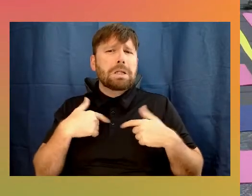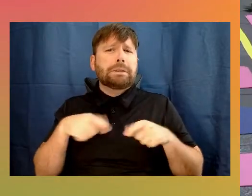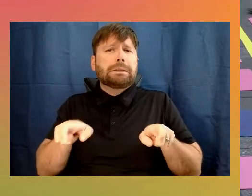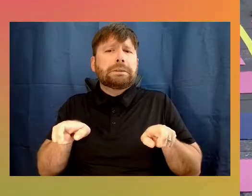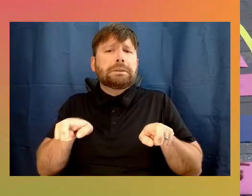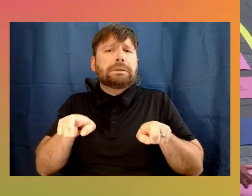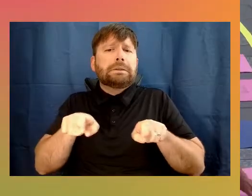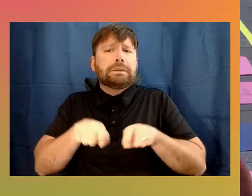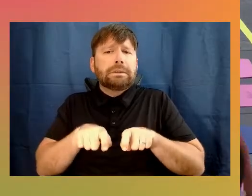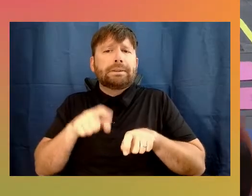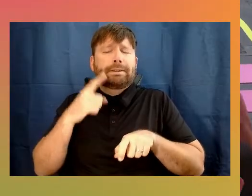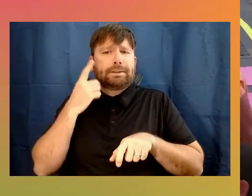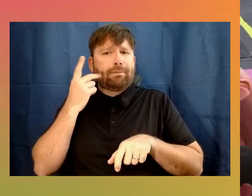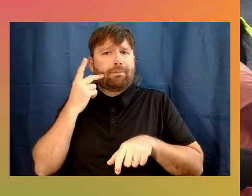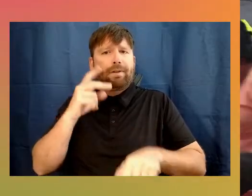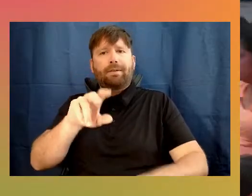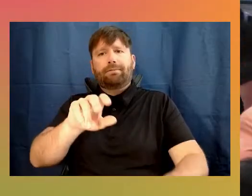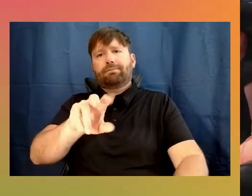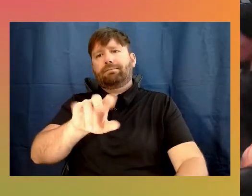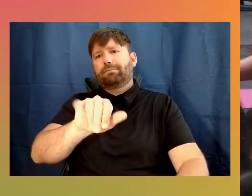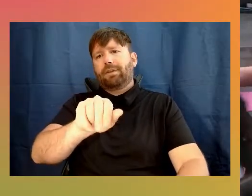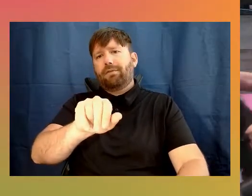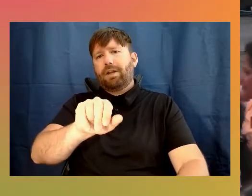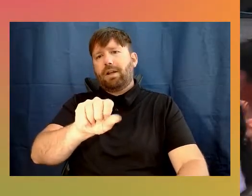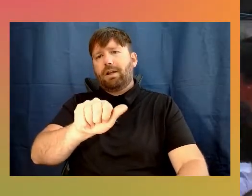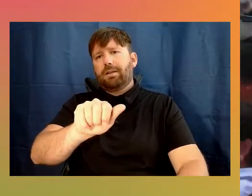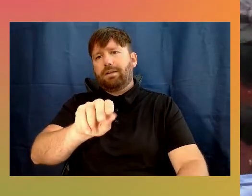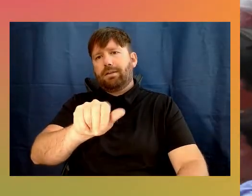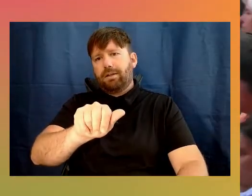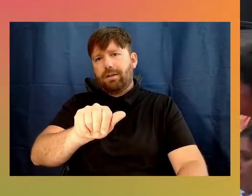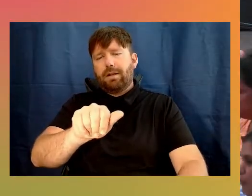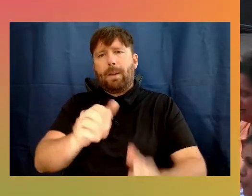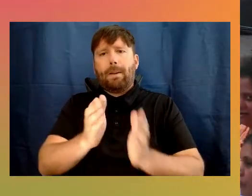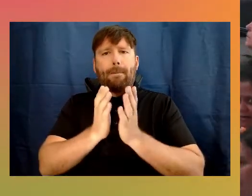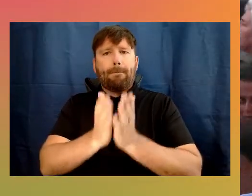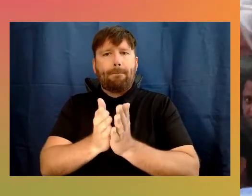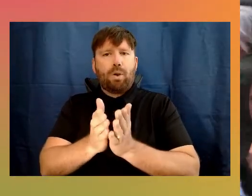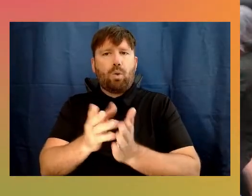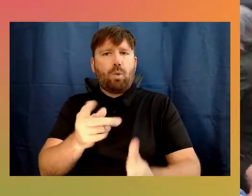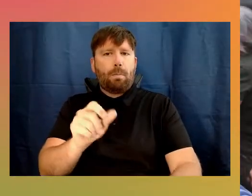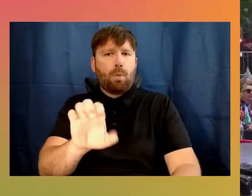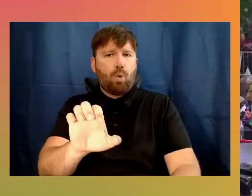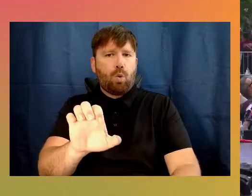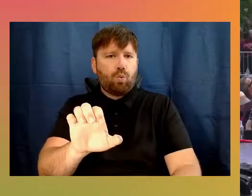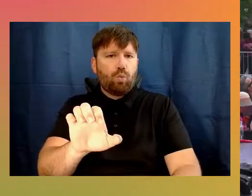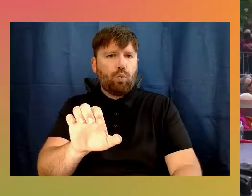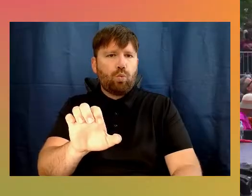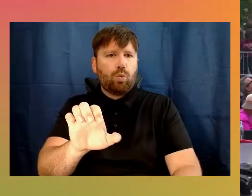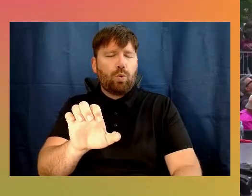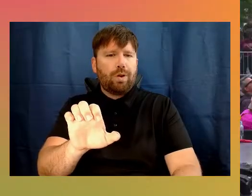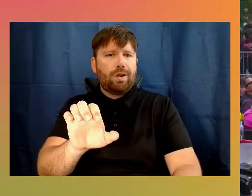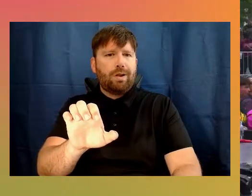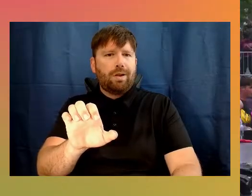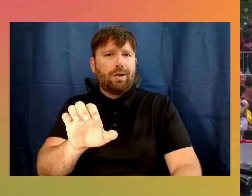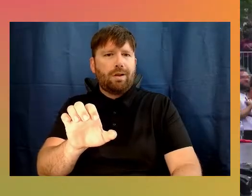I KIND OF BRING MY KNEES IN TOGETHER. SEE IF YOU CAN COME IN TO THE